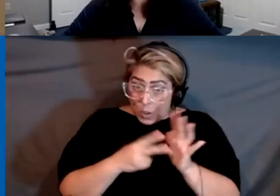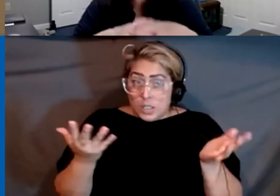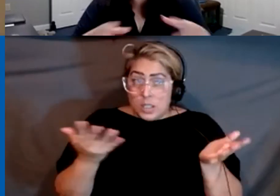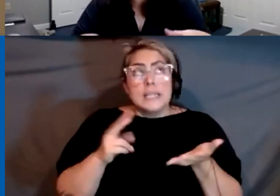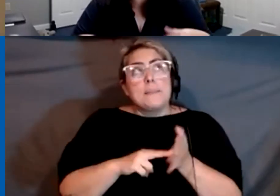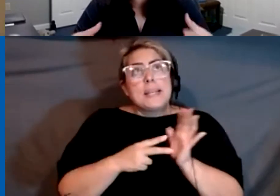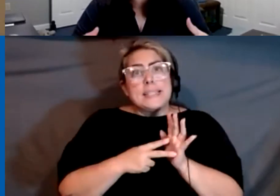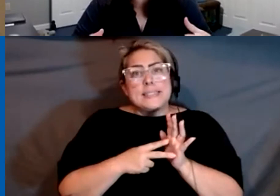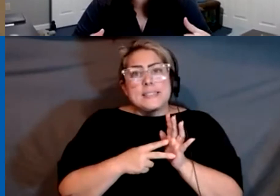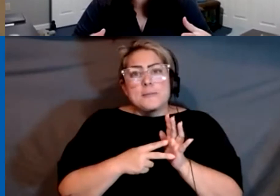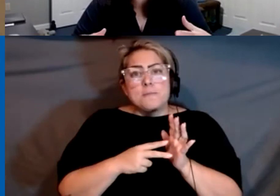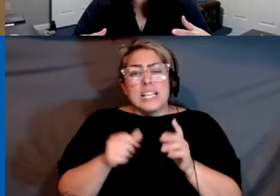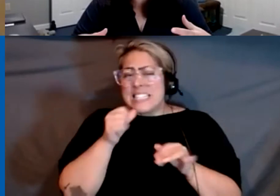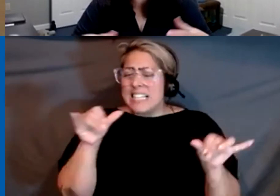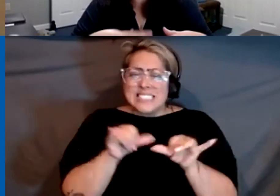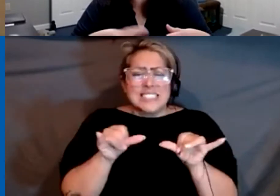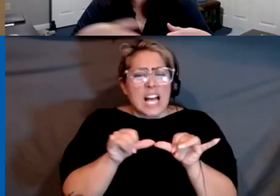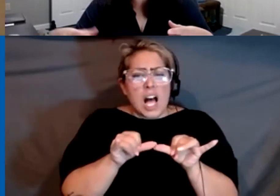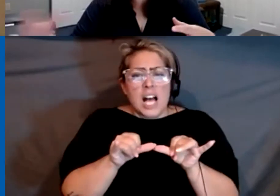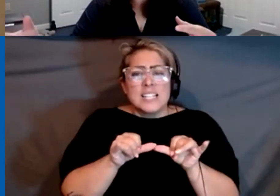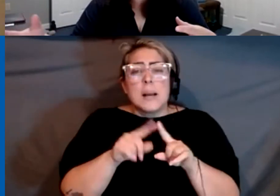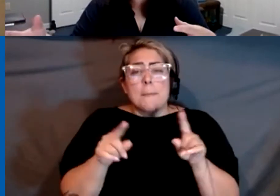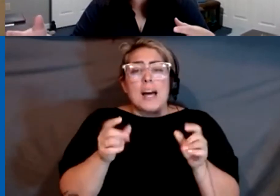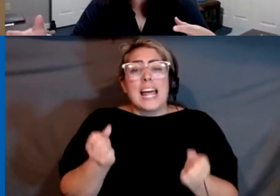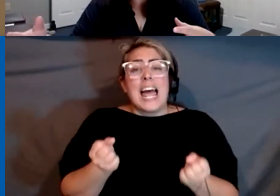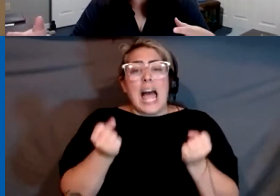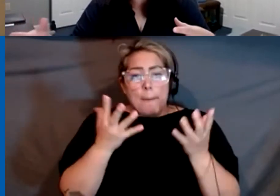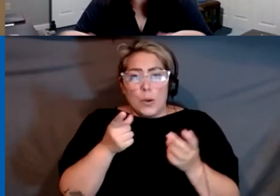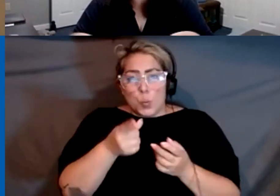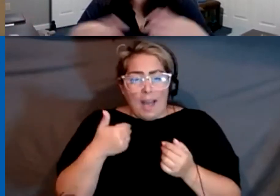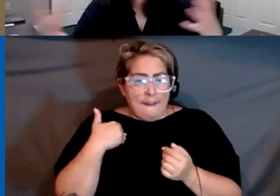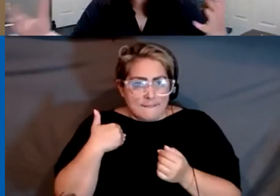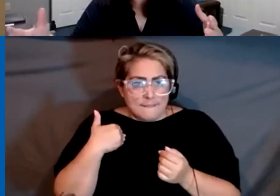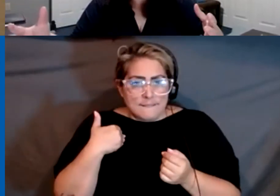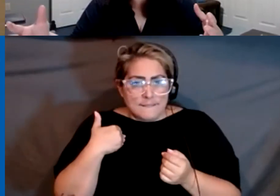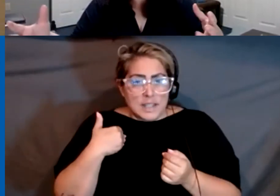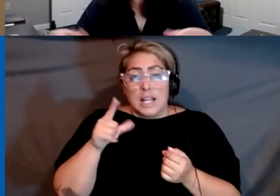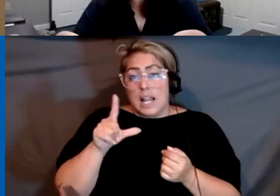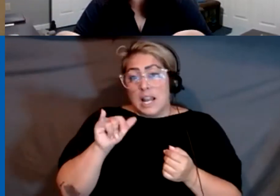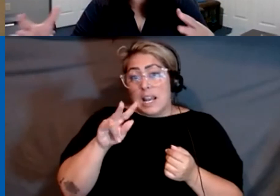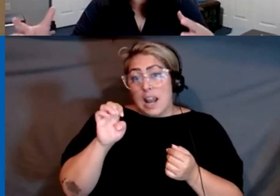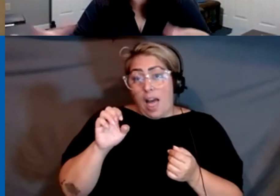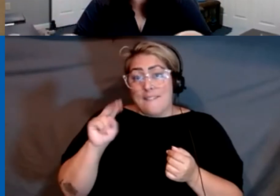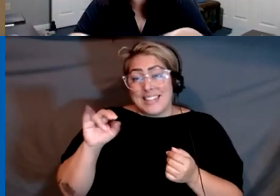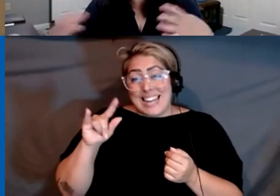how many of them you are. Live captioner nation is in many states and has many venues.